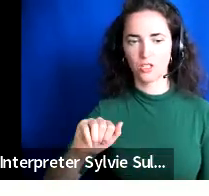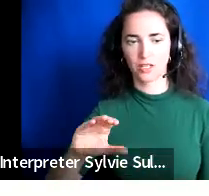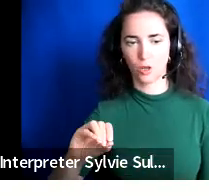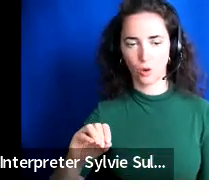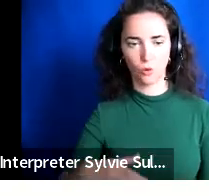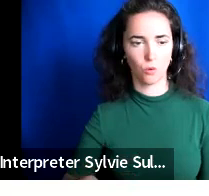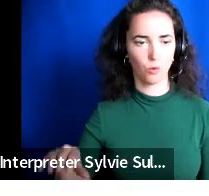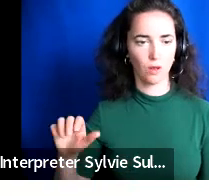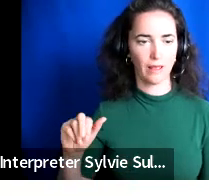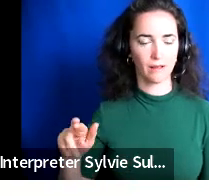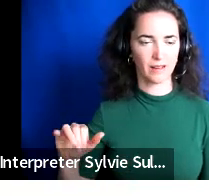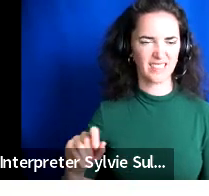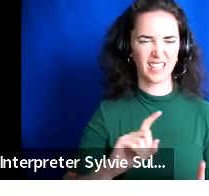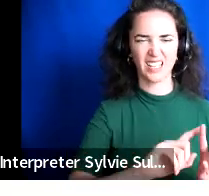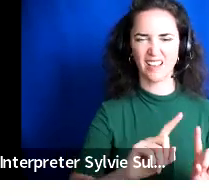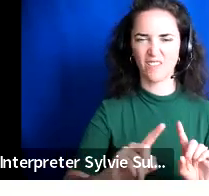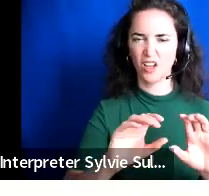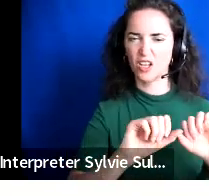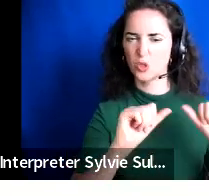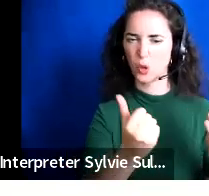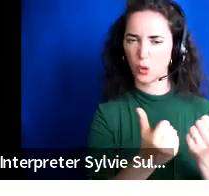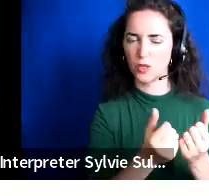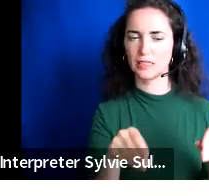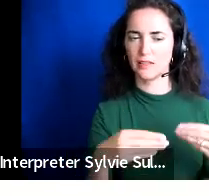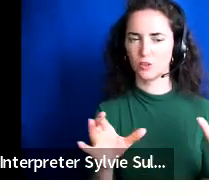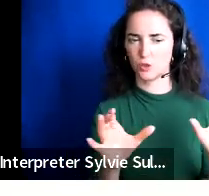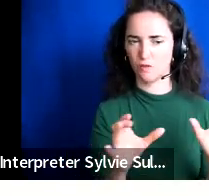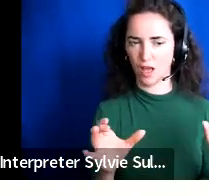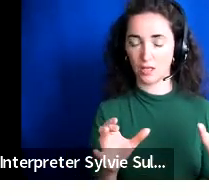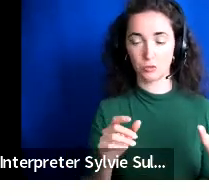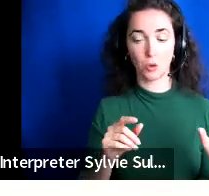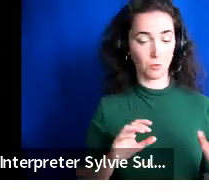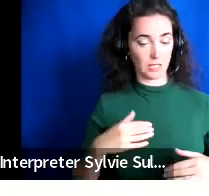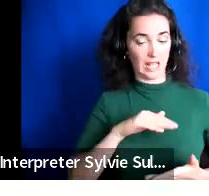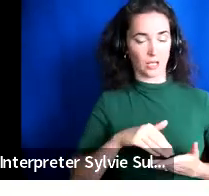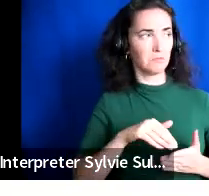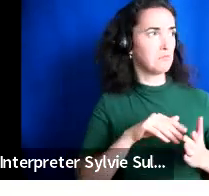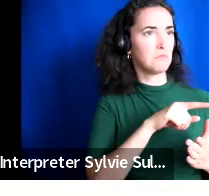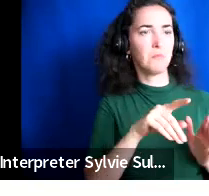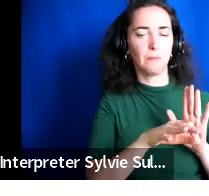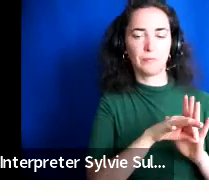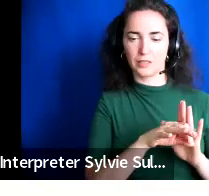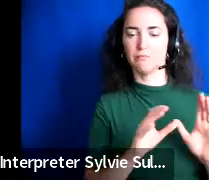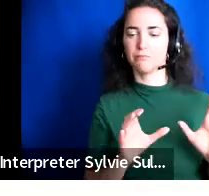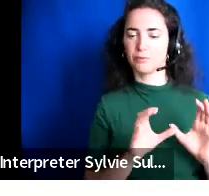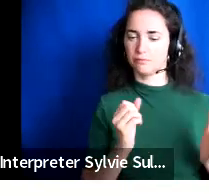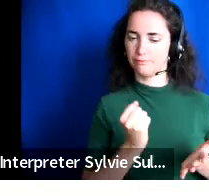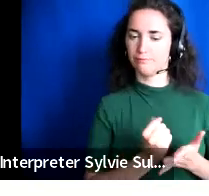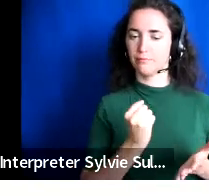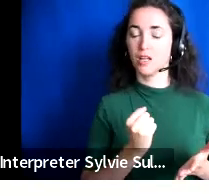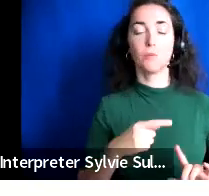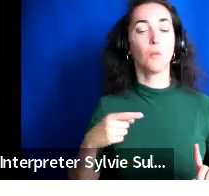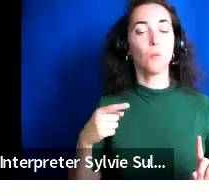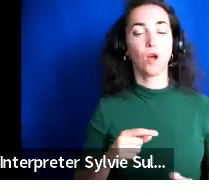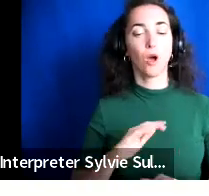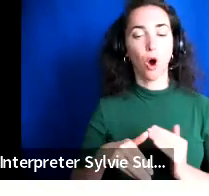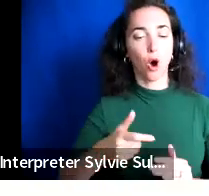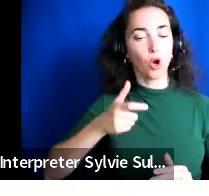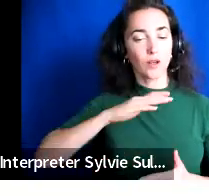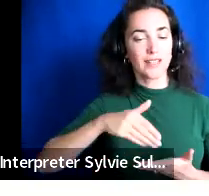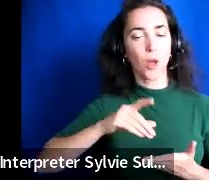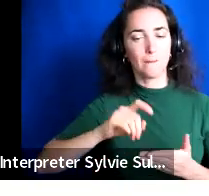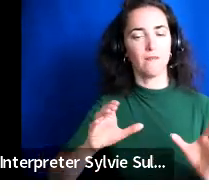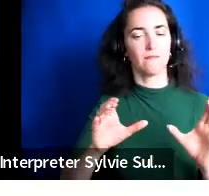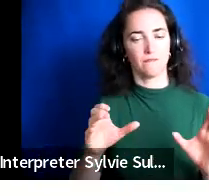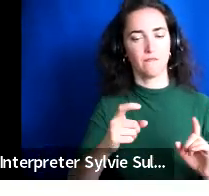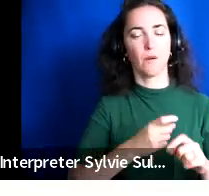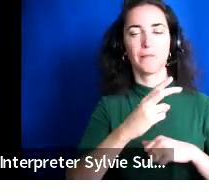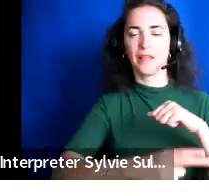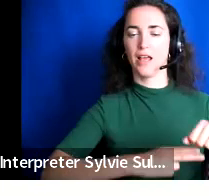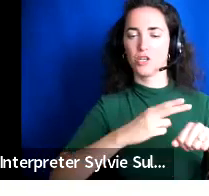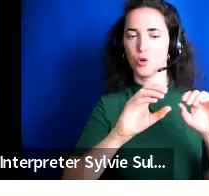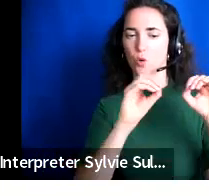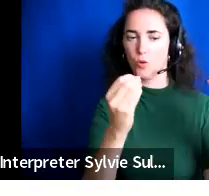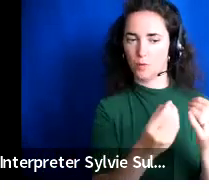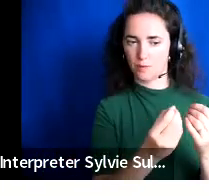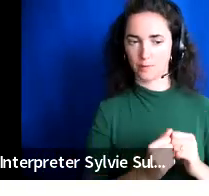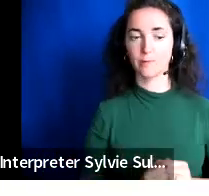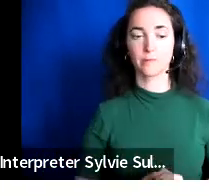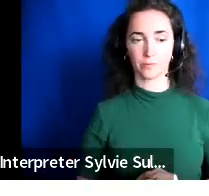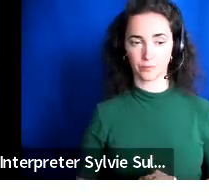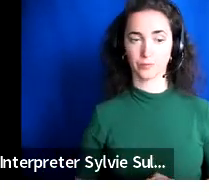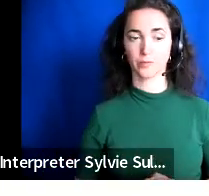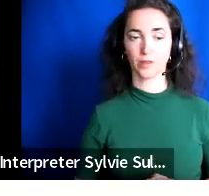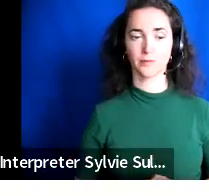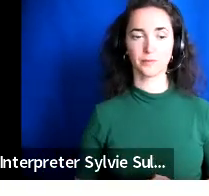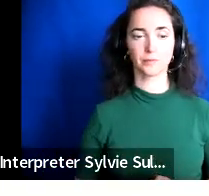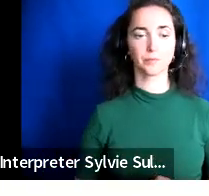There's various different ones that they have they may select from their accreditation, but it is a requirement that all of the call centers are across by a national accreditation body, and all of them are provided training.